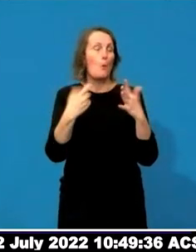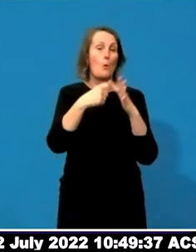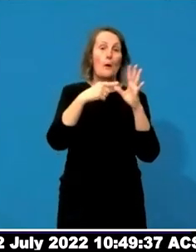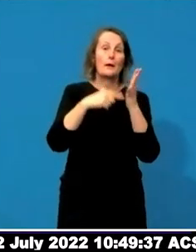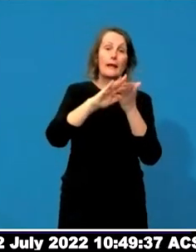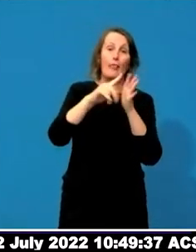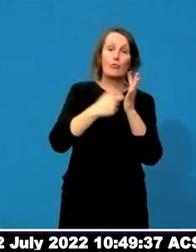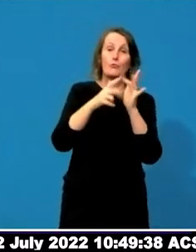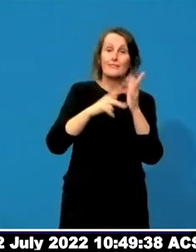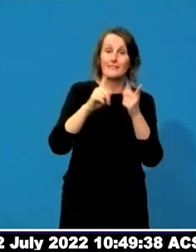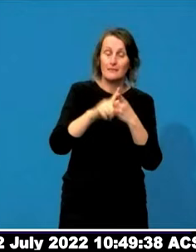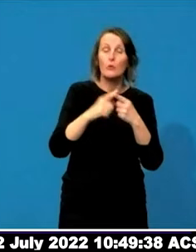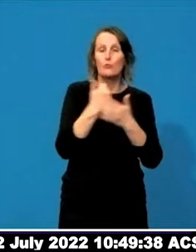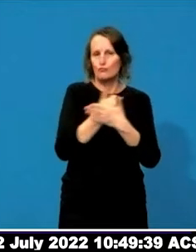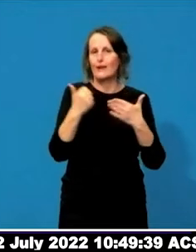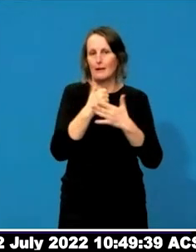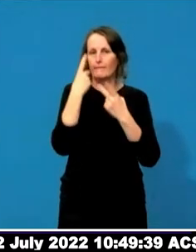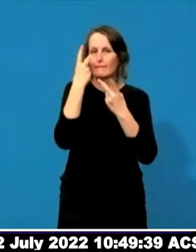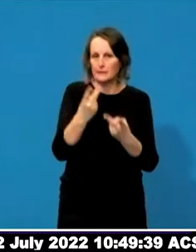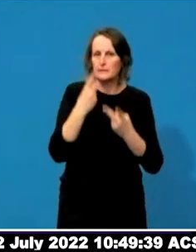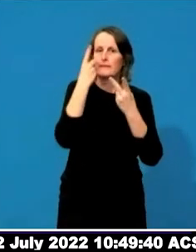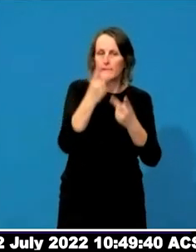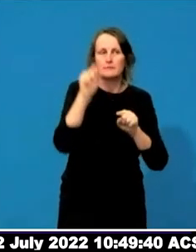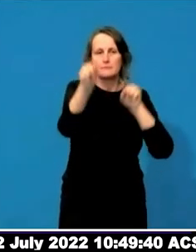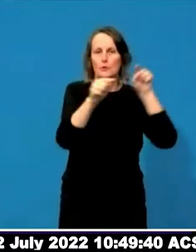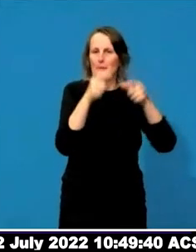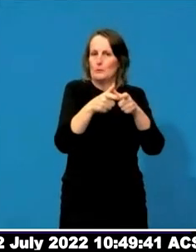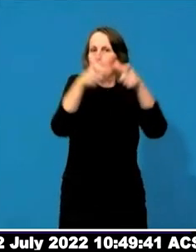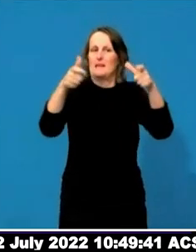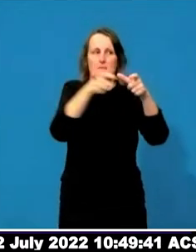we do regular travel to those regional centres.